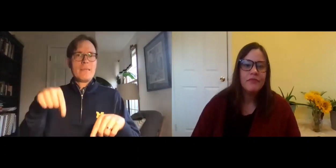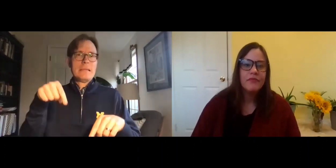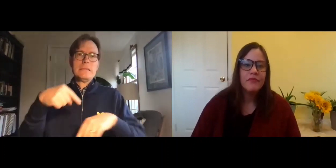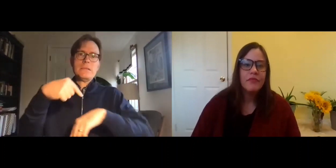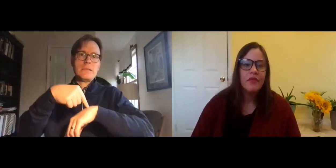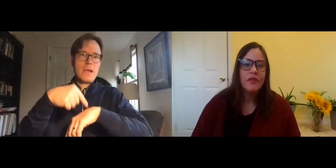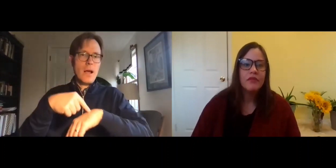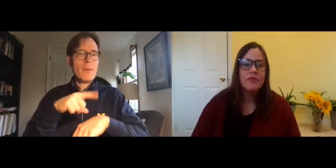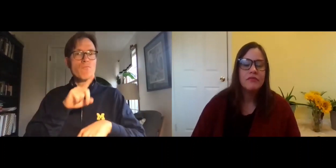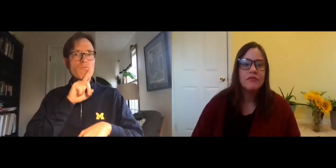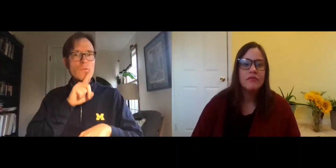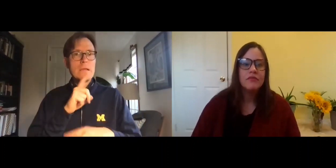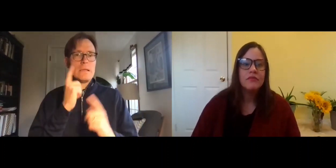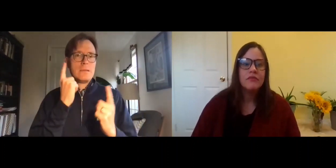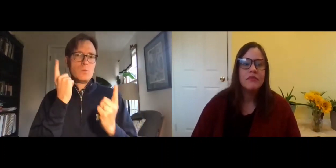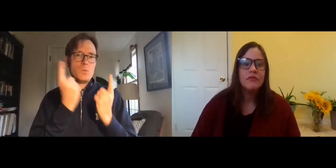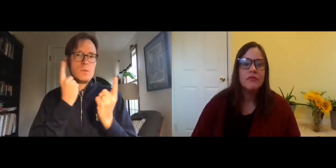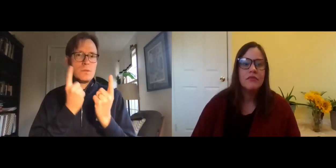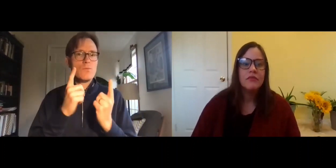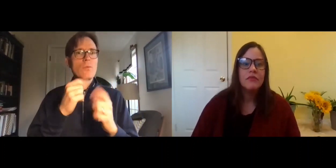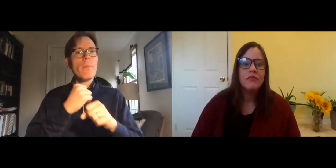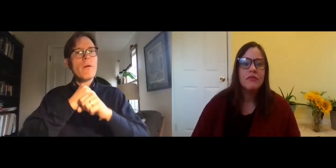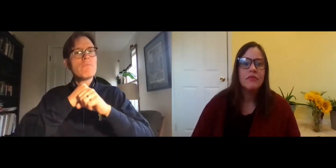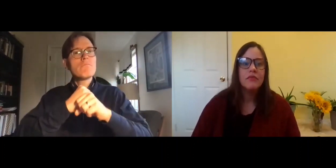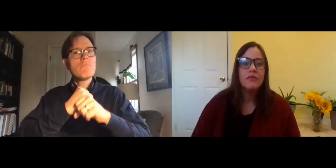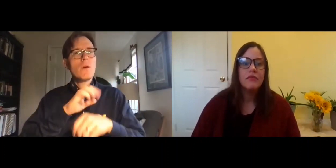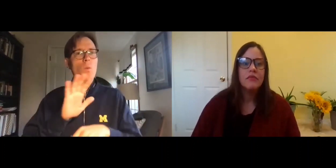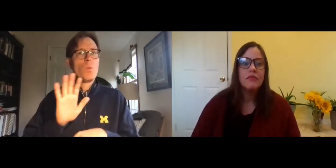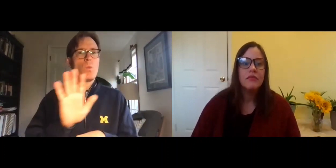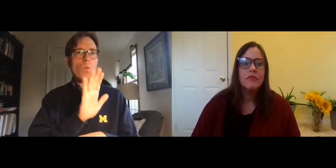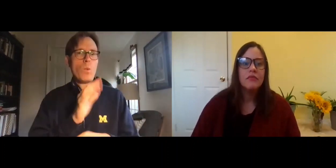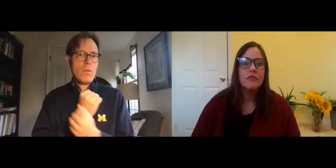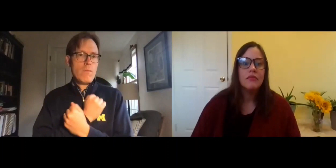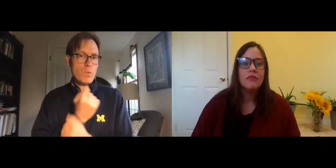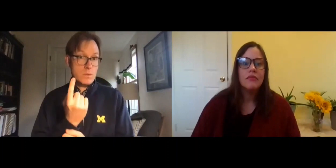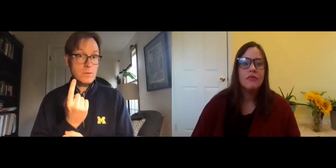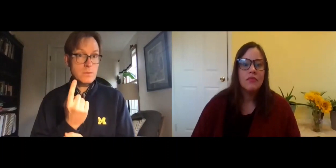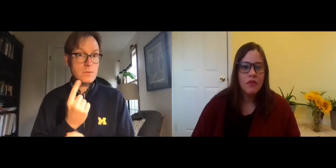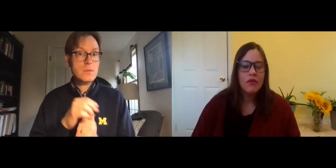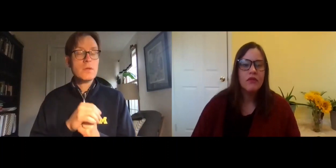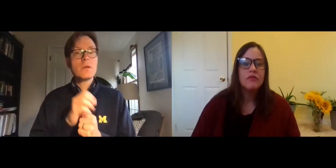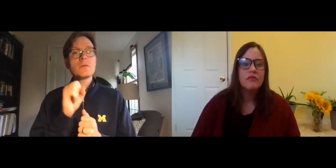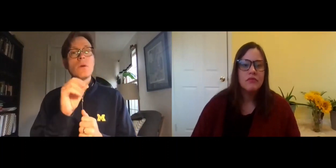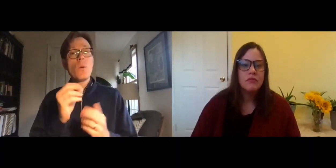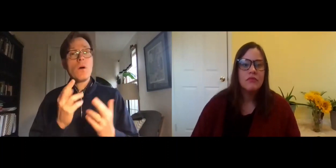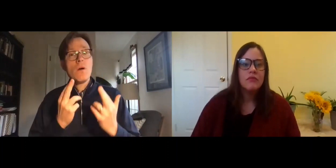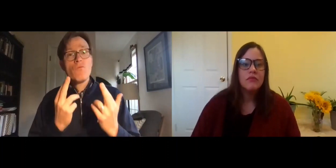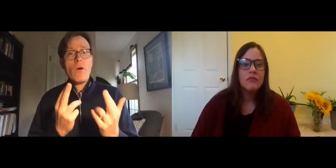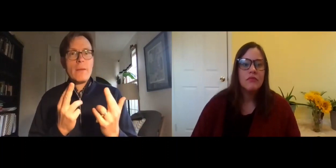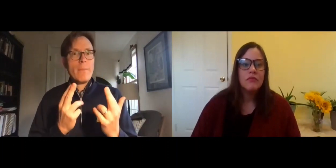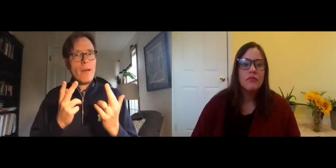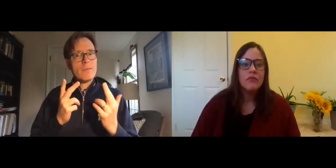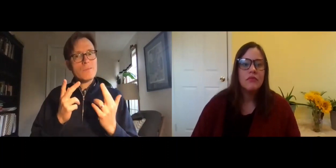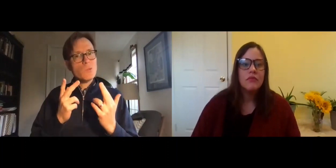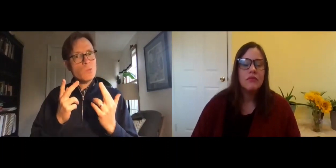We know you want to gather, you want to have a good time but right now it's time to consider protecting your loved ones.